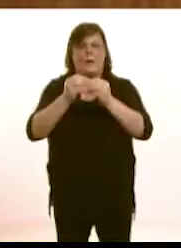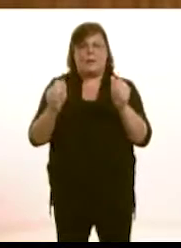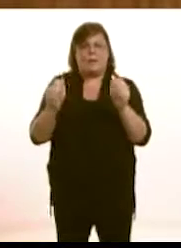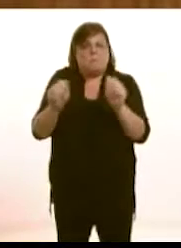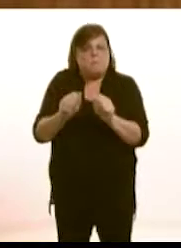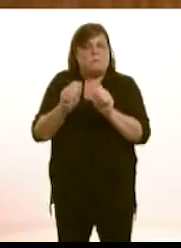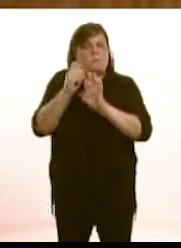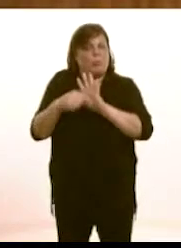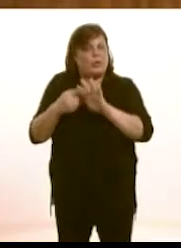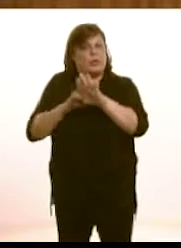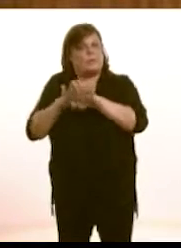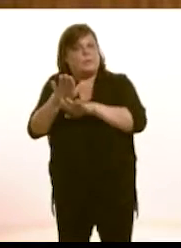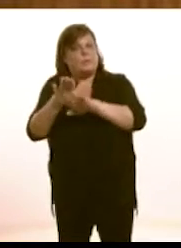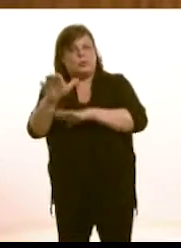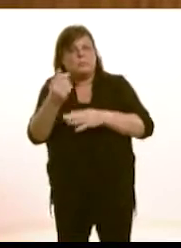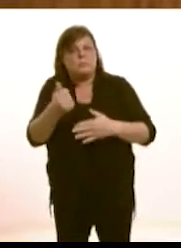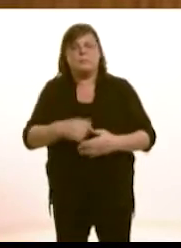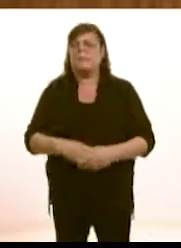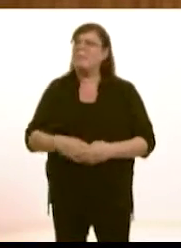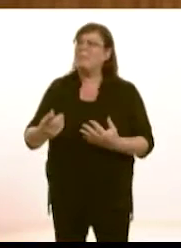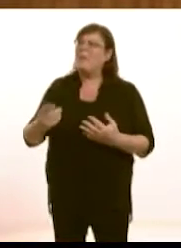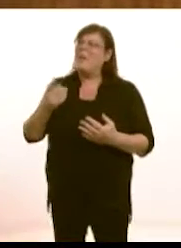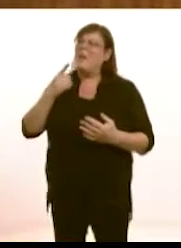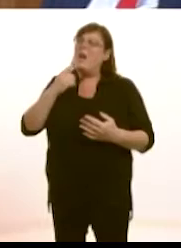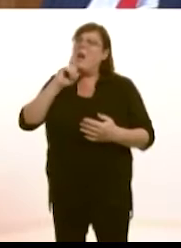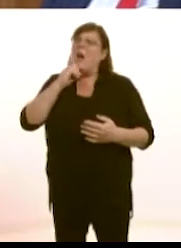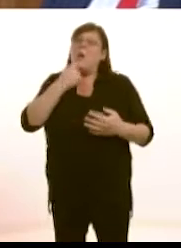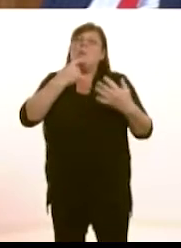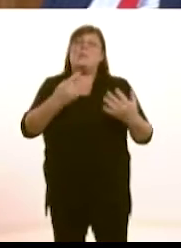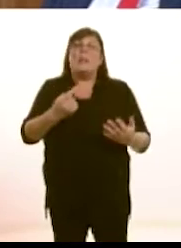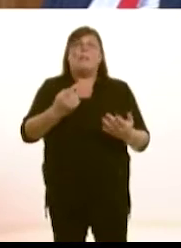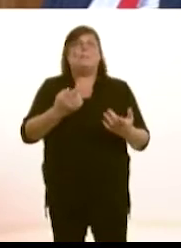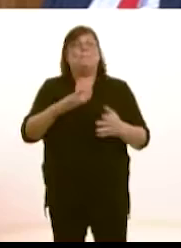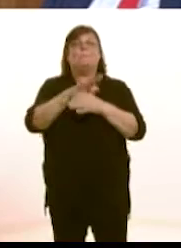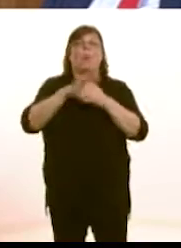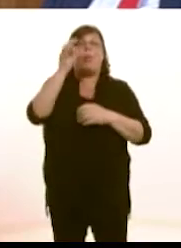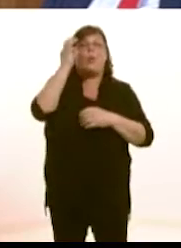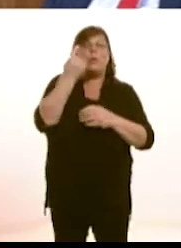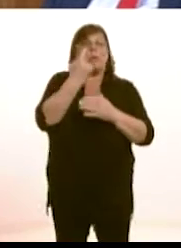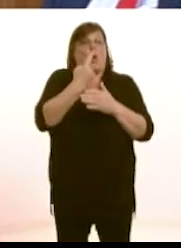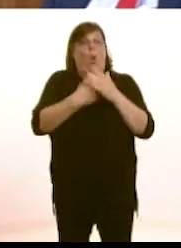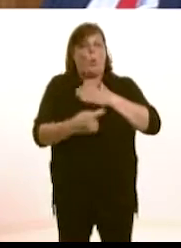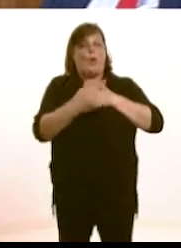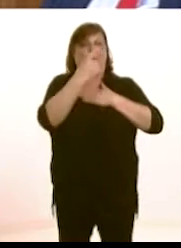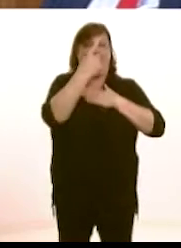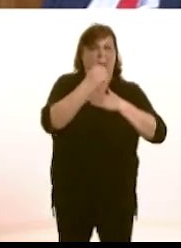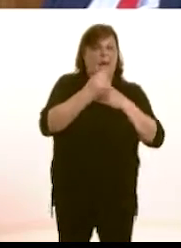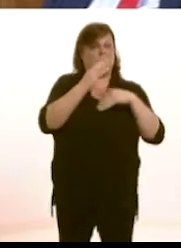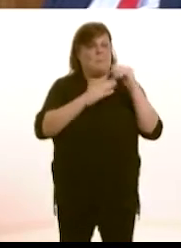Carwyn Jones: I wouldnít go so far as to say that local authorities can only be enablers; they are important builders of houses as well. But itís not the only model, and that we understand.